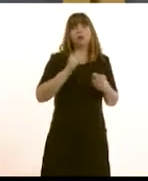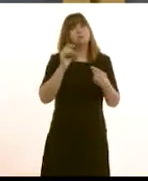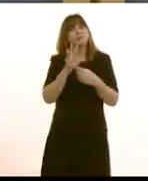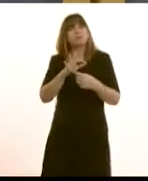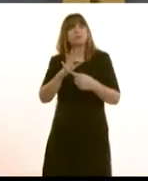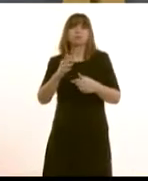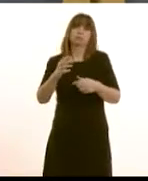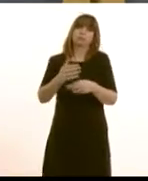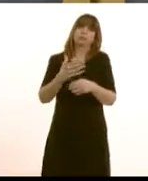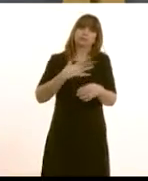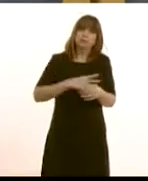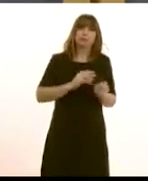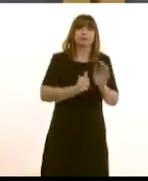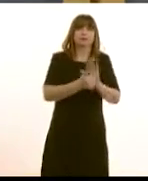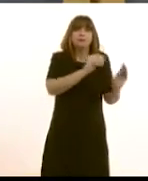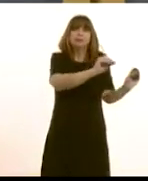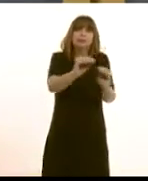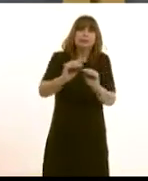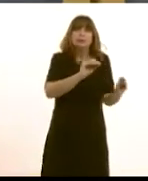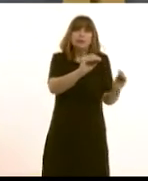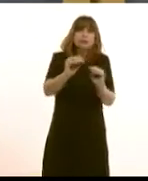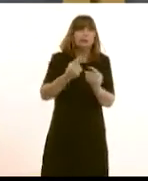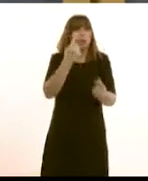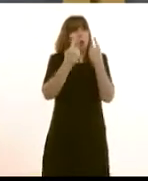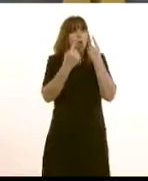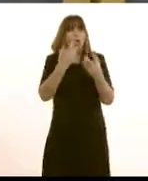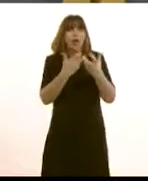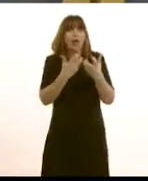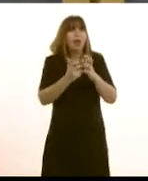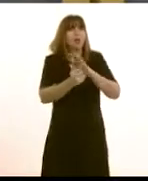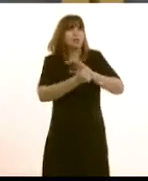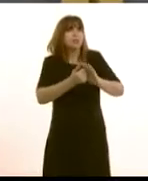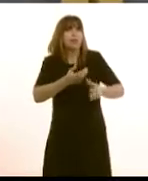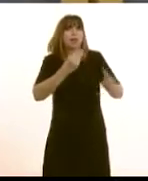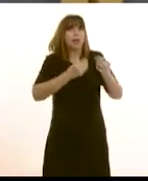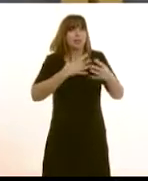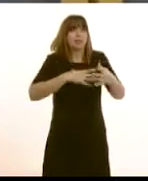across the wider region. I think the recently announced Growing Workforces through Learning